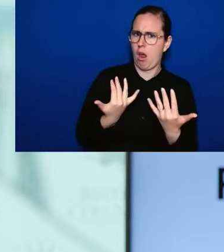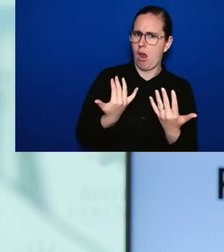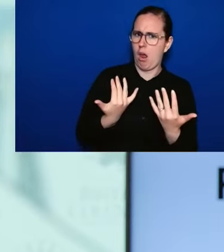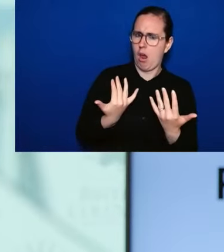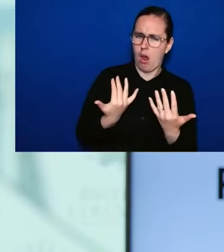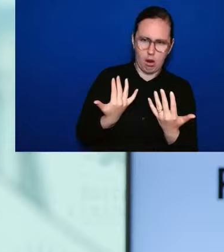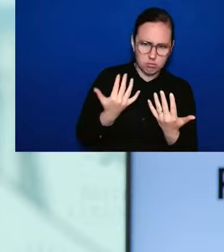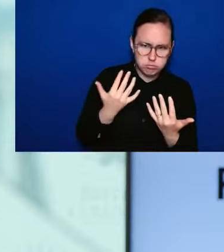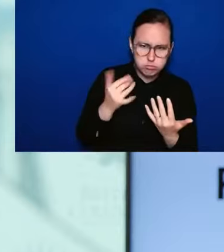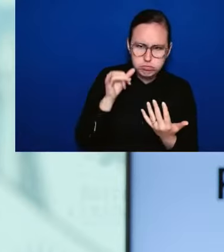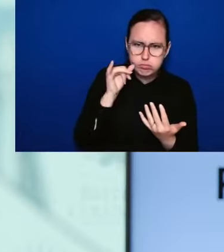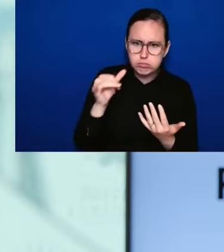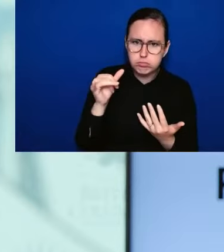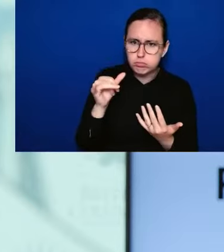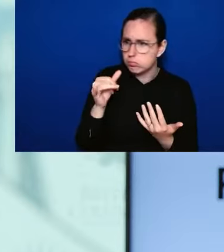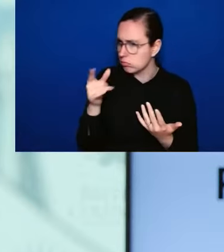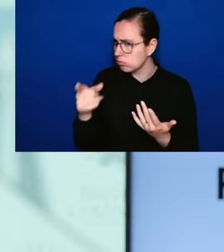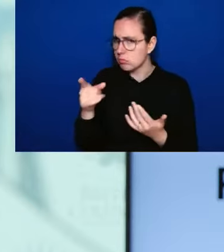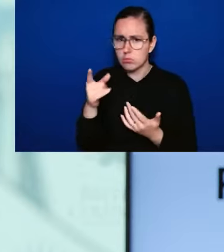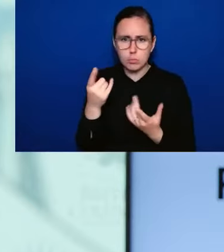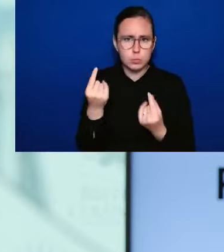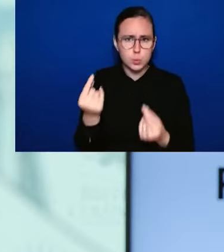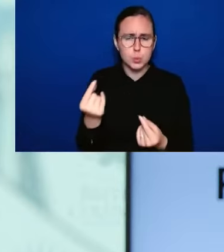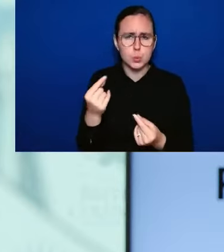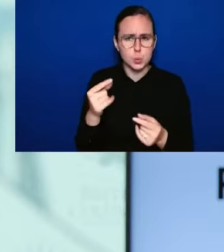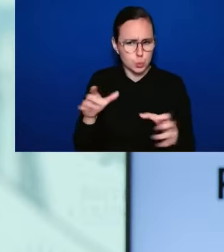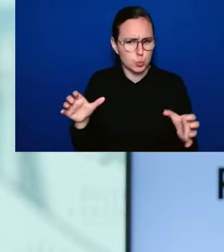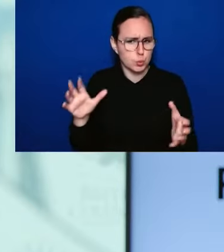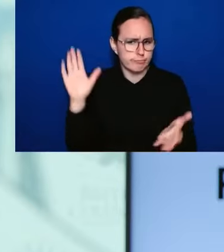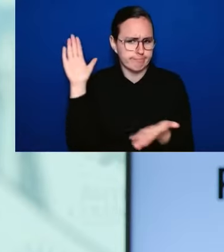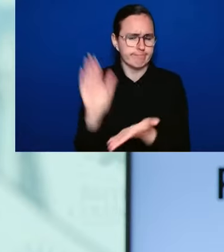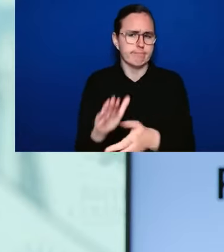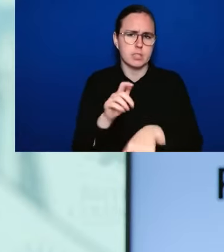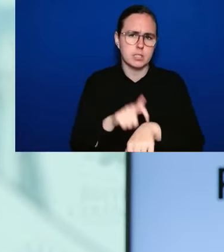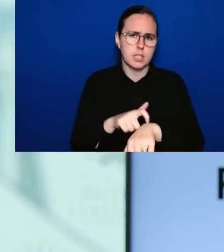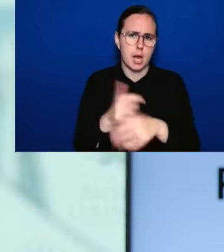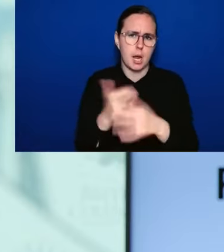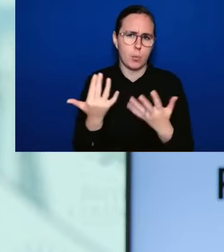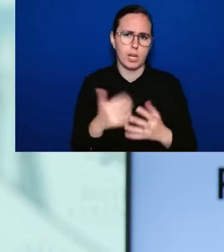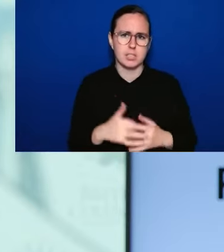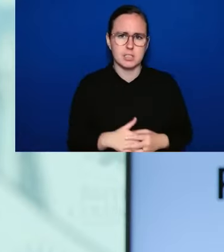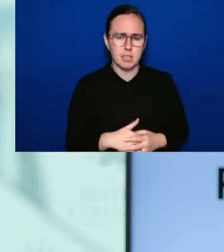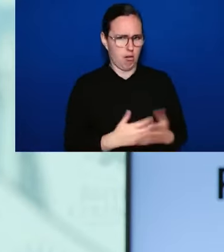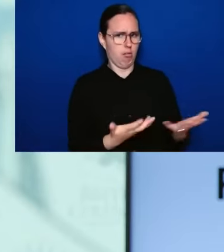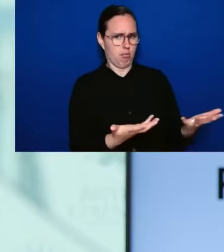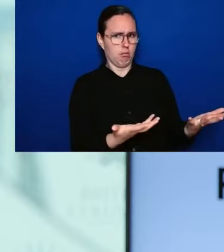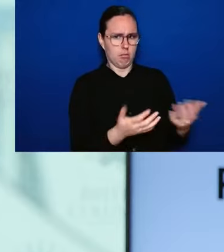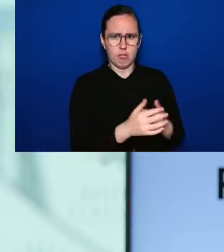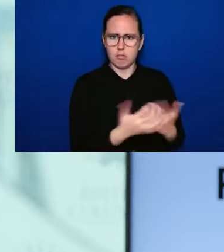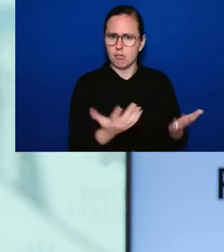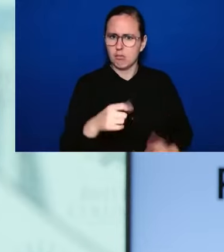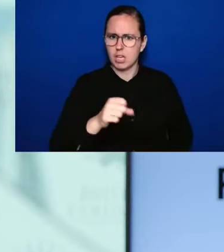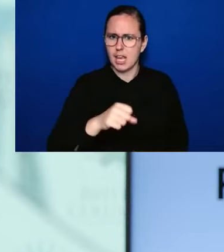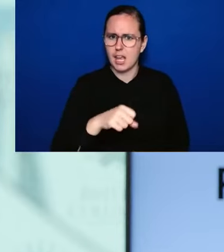down- yes- and I think- it's always important to look at all